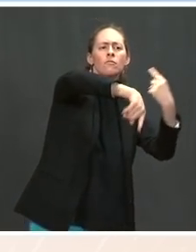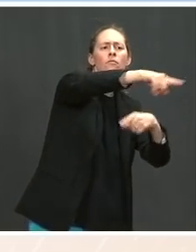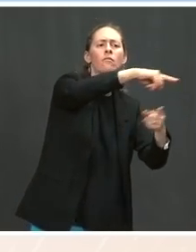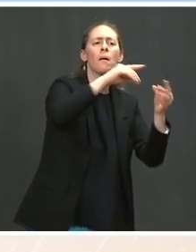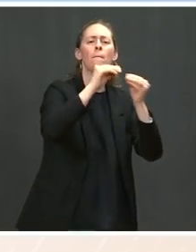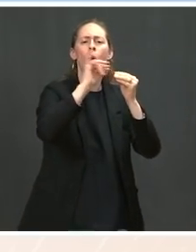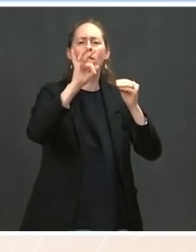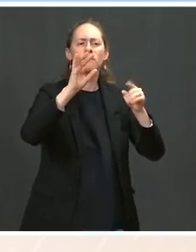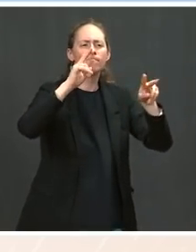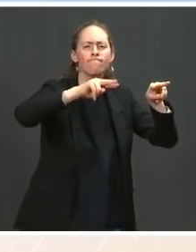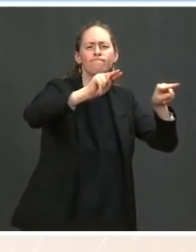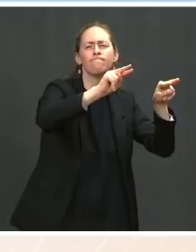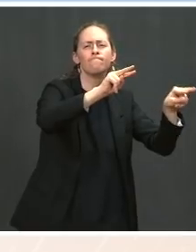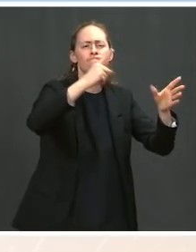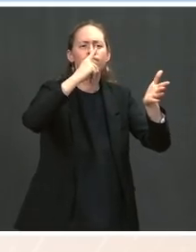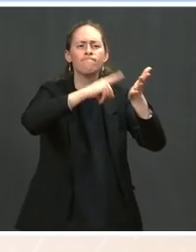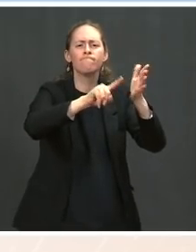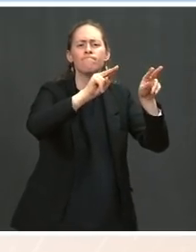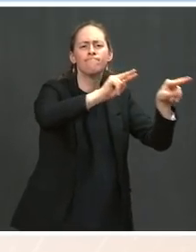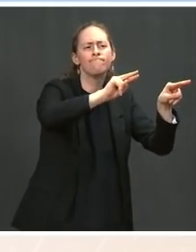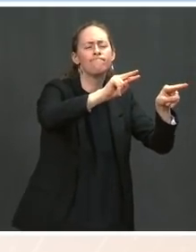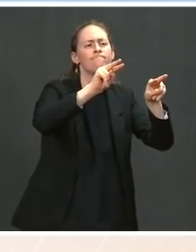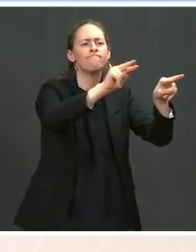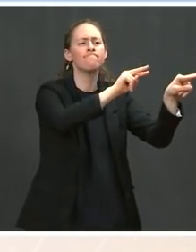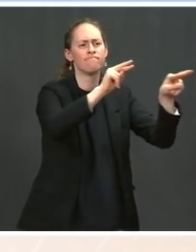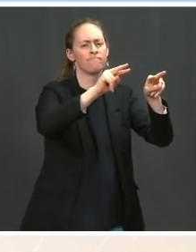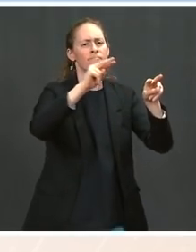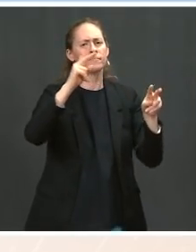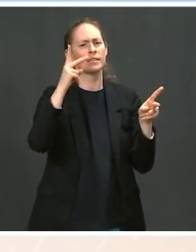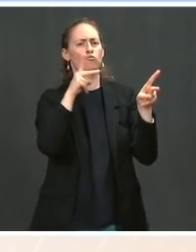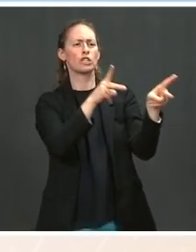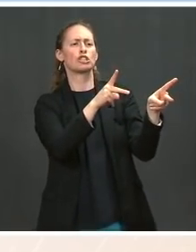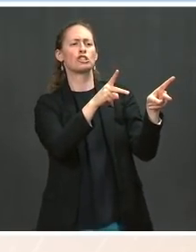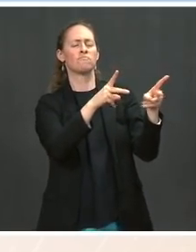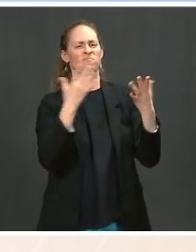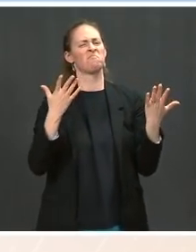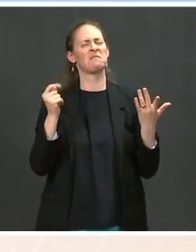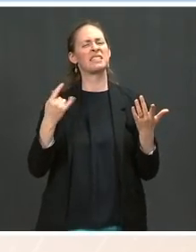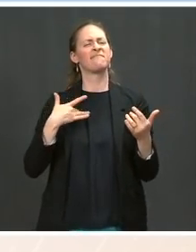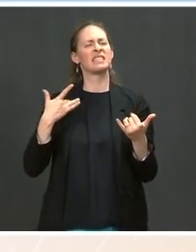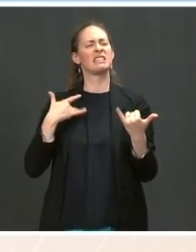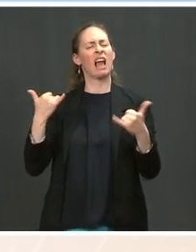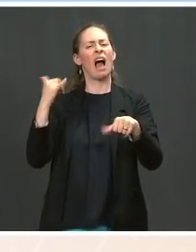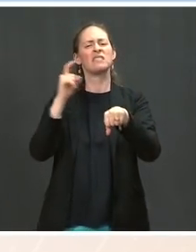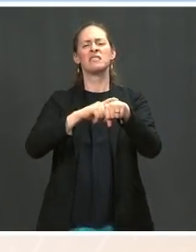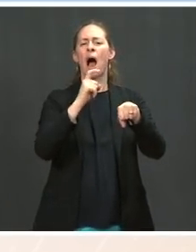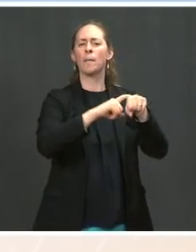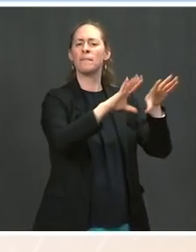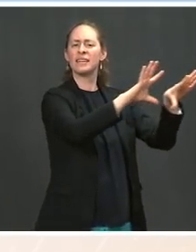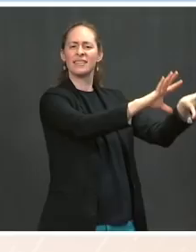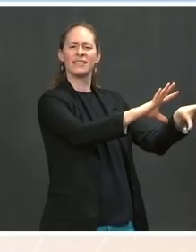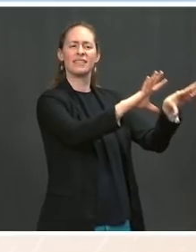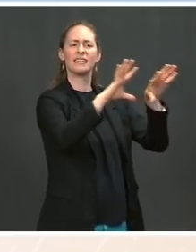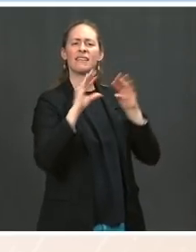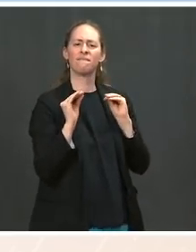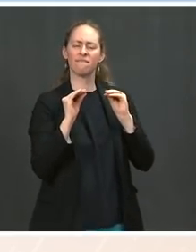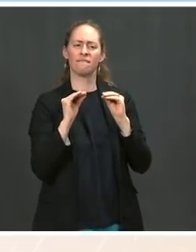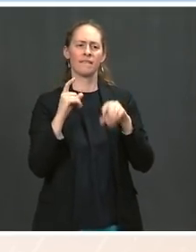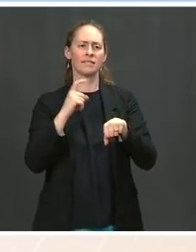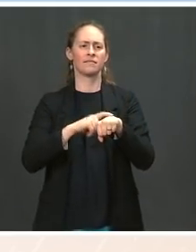that it led him to make -- to conclude that now is the time for troops to leave. I think it's important also to note that we have --